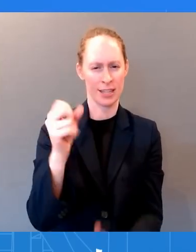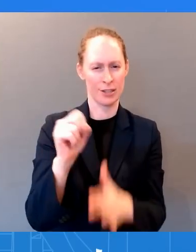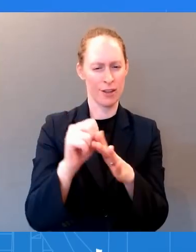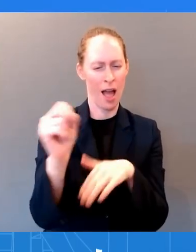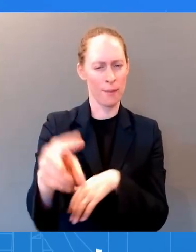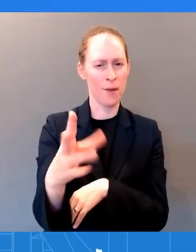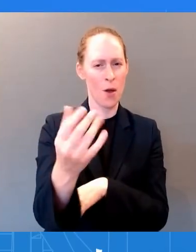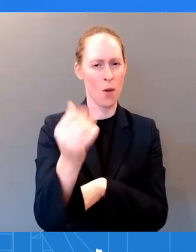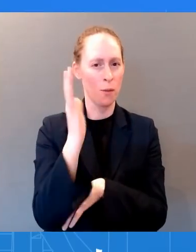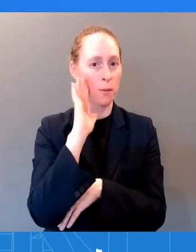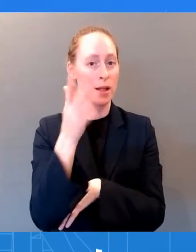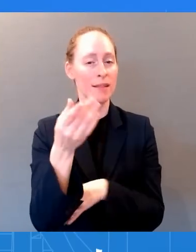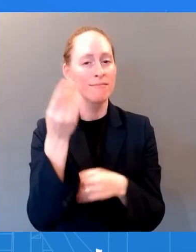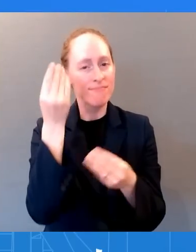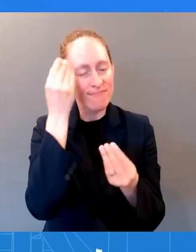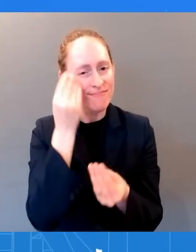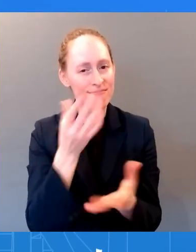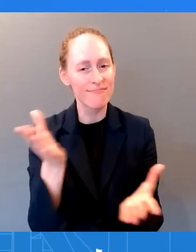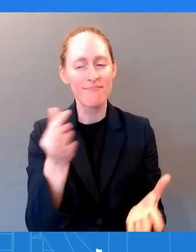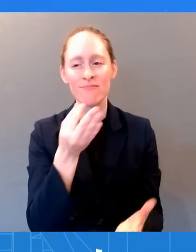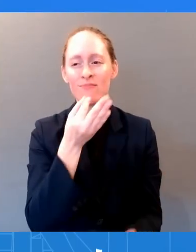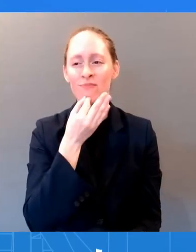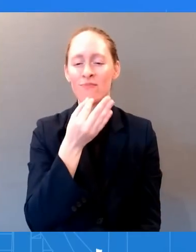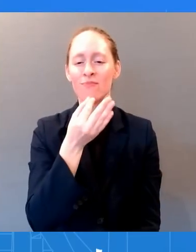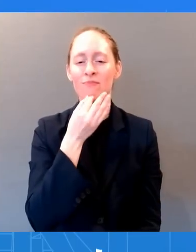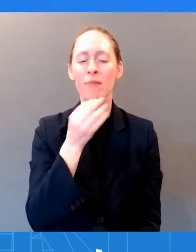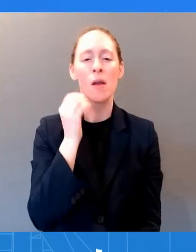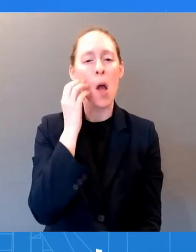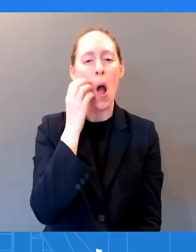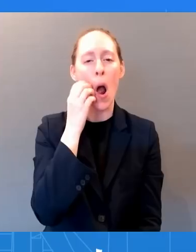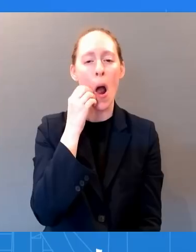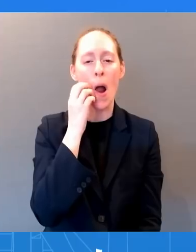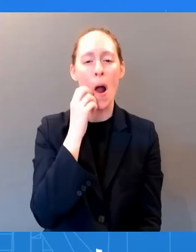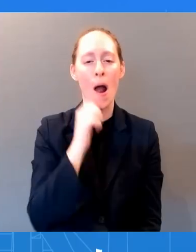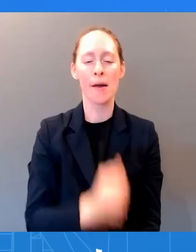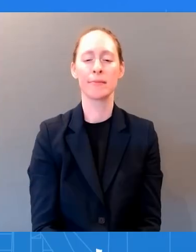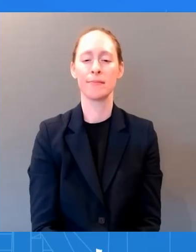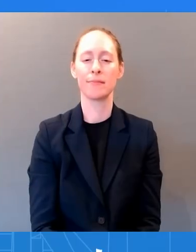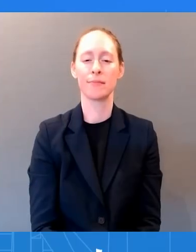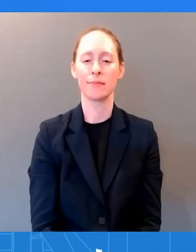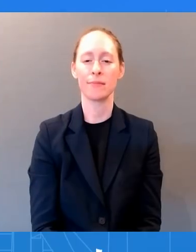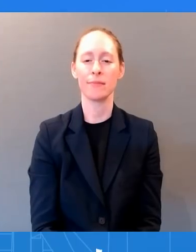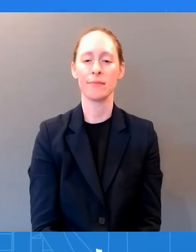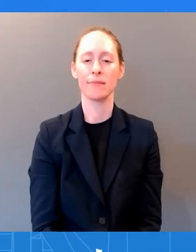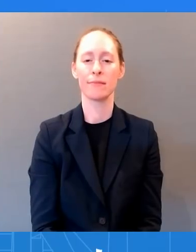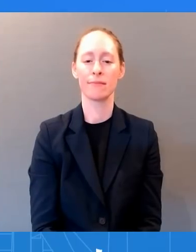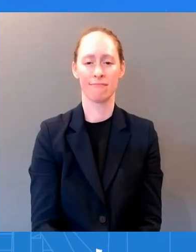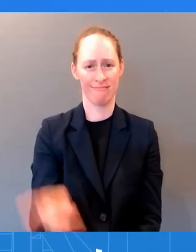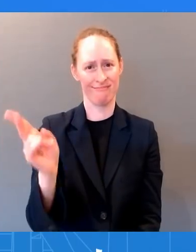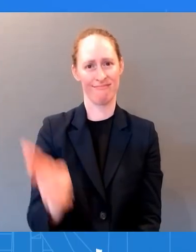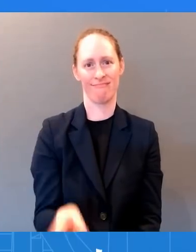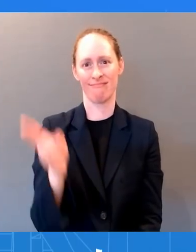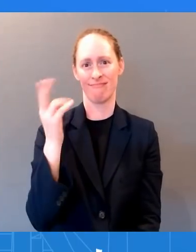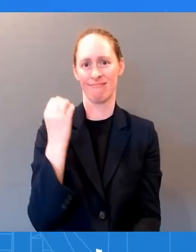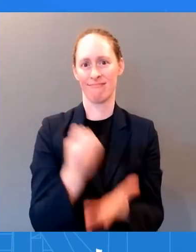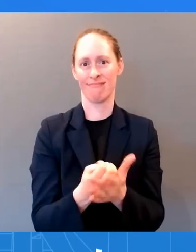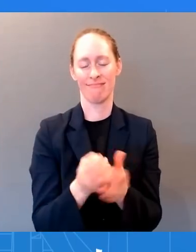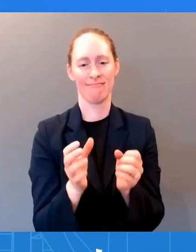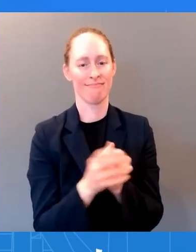a historic economic growth. And it's no surprise that the economy is slowing down. You've heard me say this, you've heard Brian Deese say this,